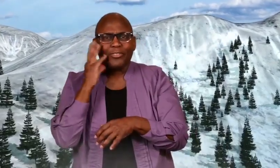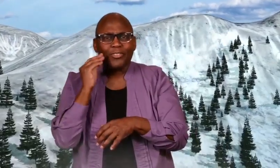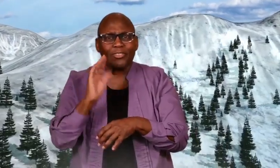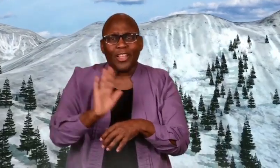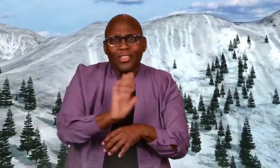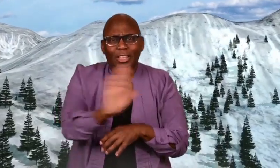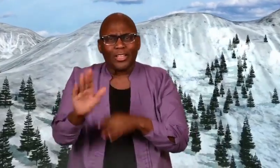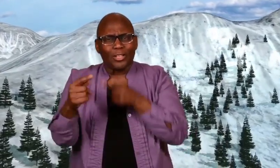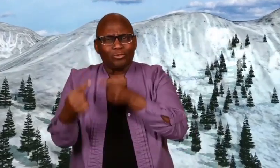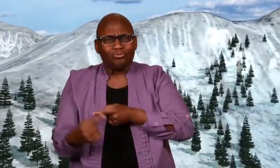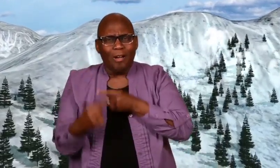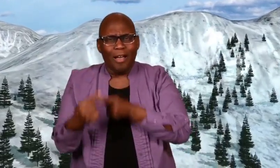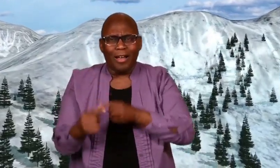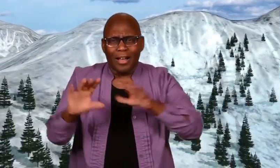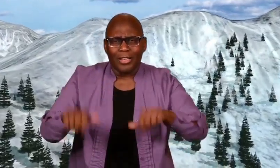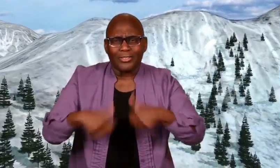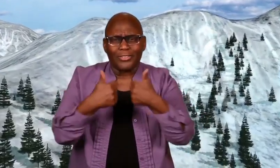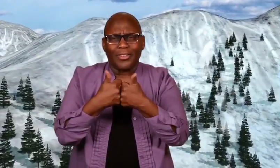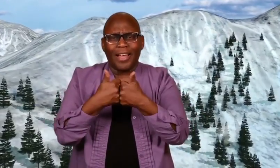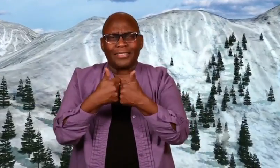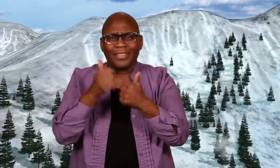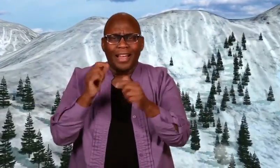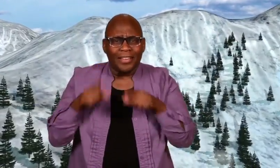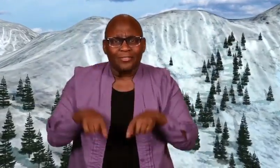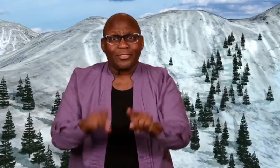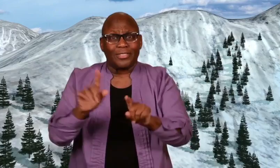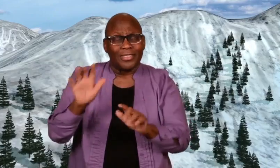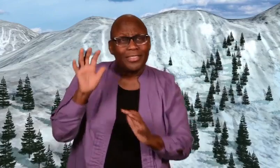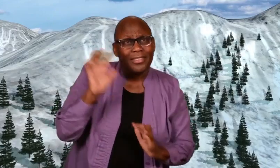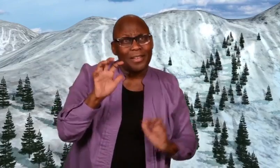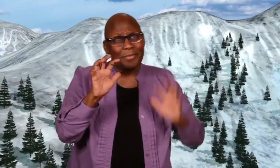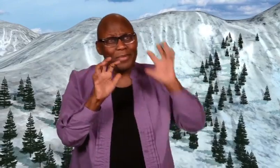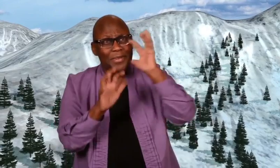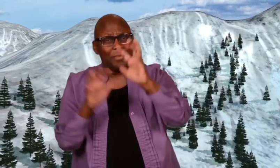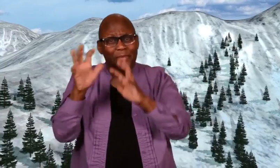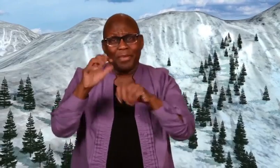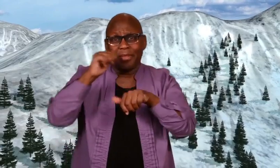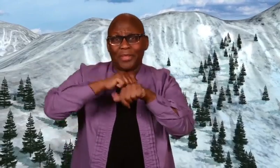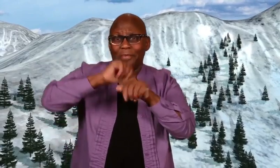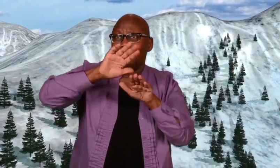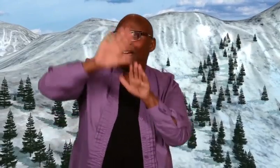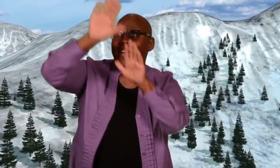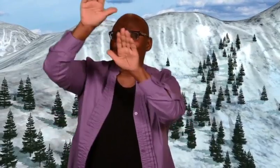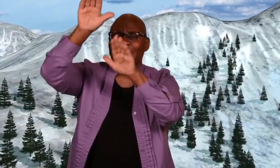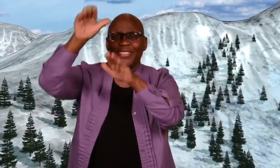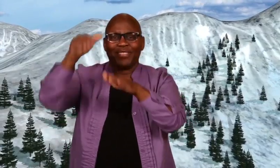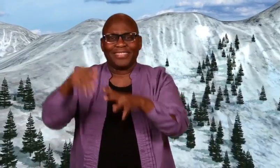individuals struggling with their identity and culture, while they navigate that climb.